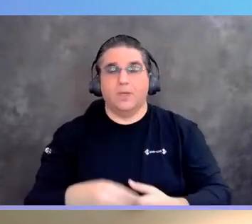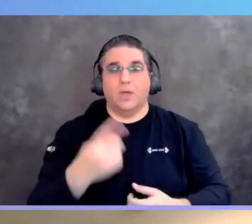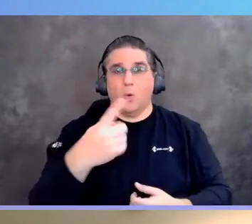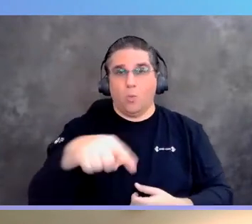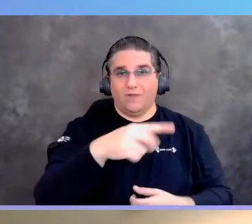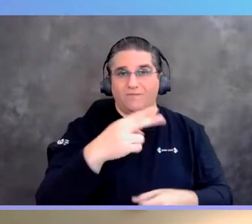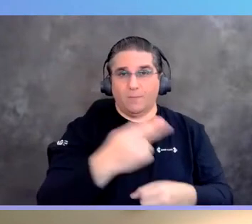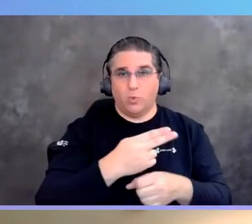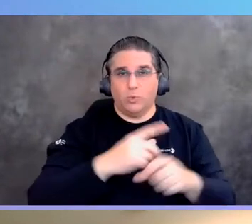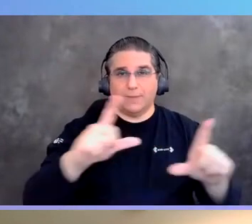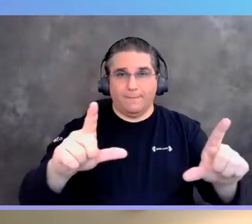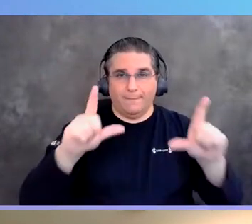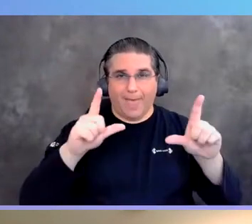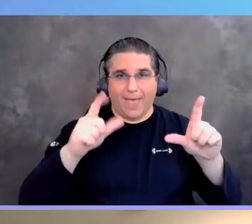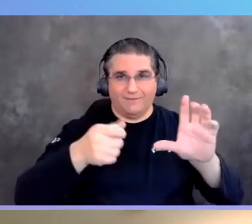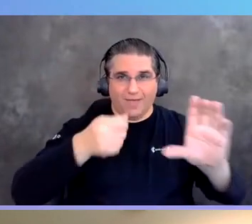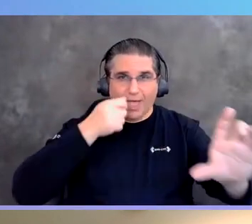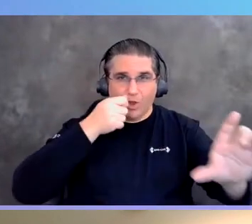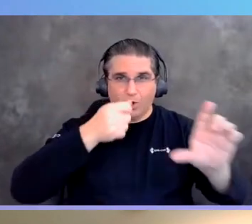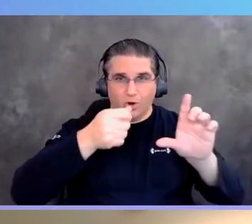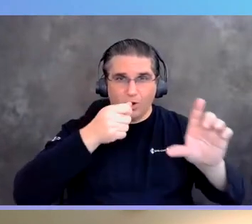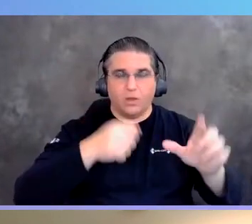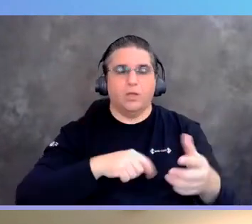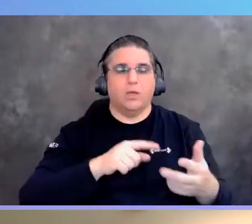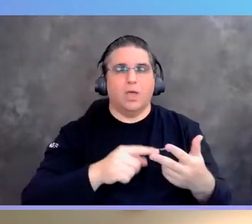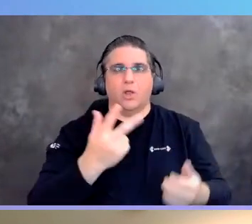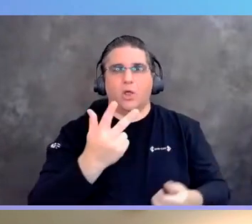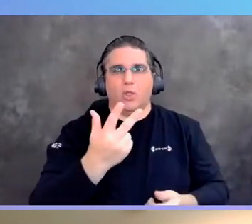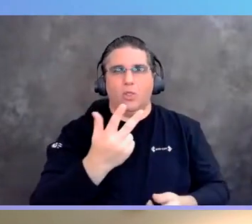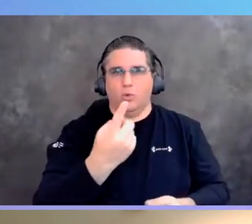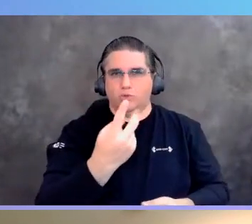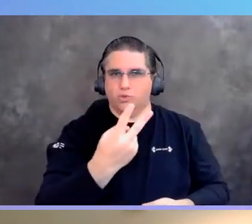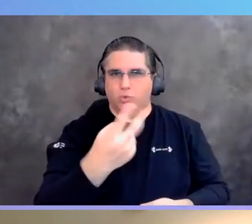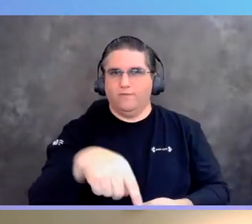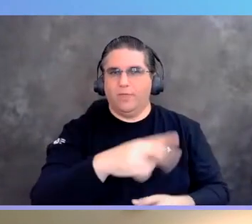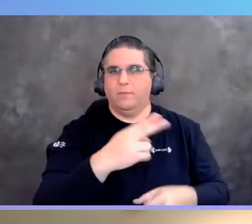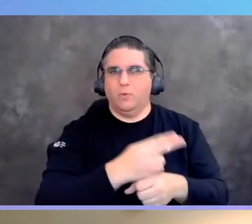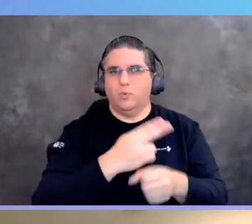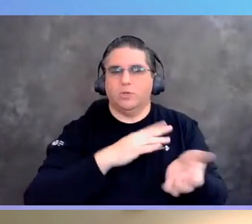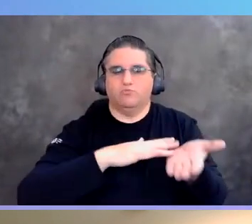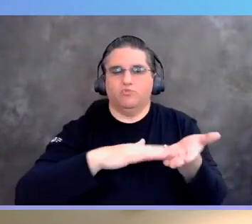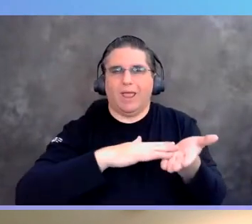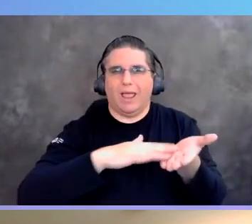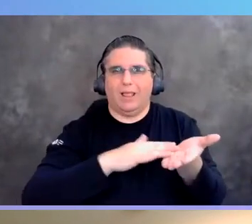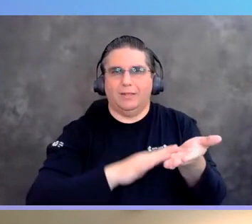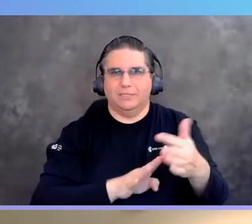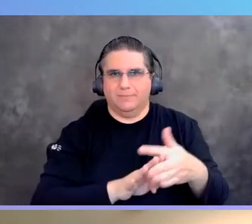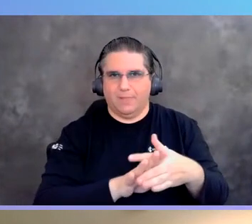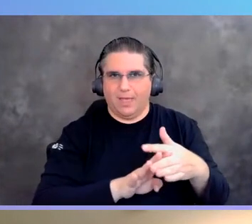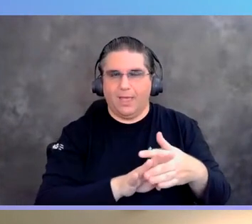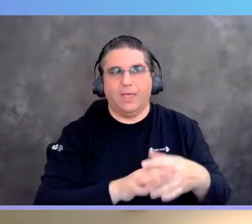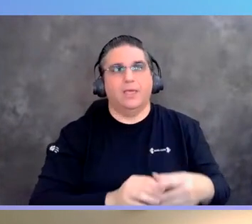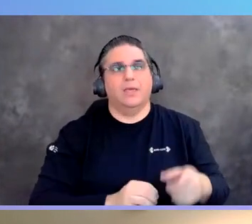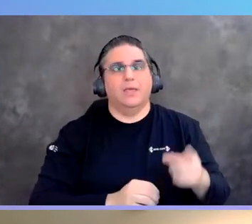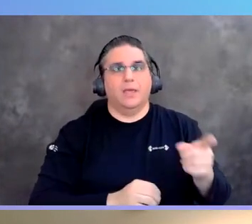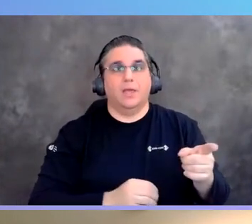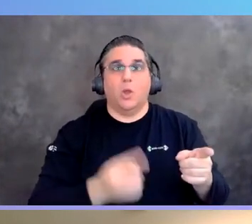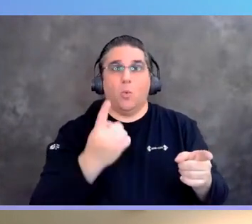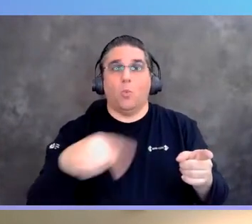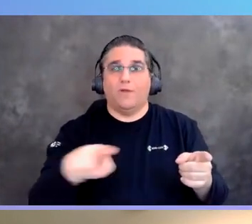and three participants used braille displays and one participant explicitly mentioned using optical character. Optical